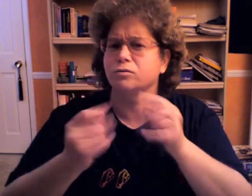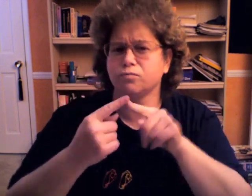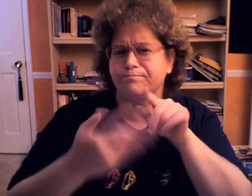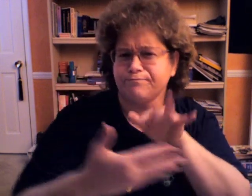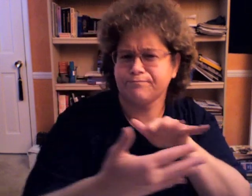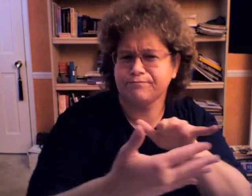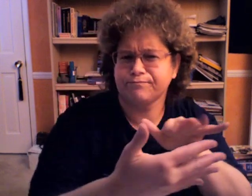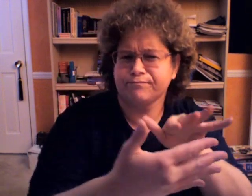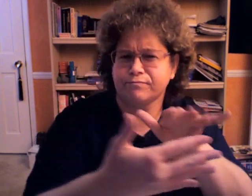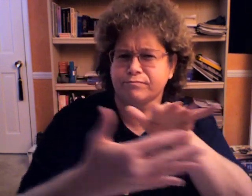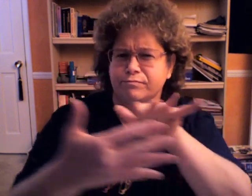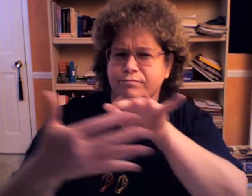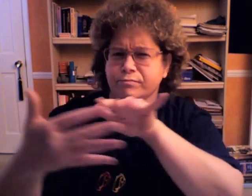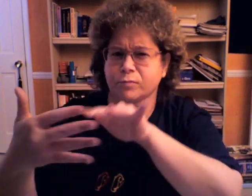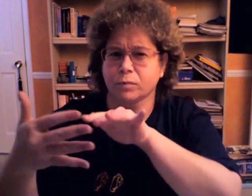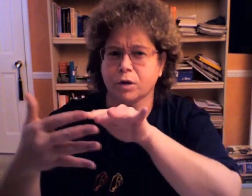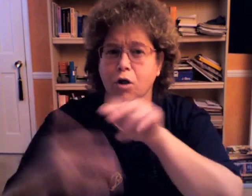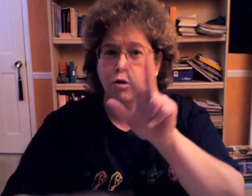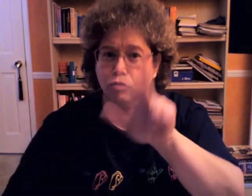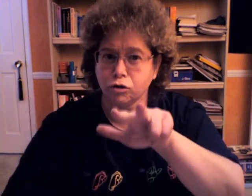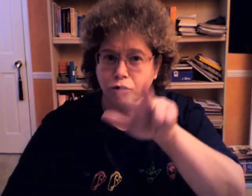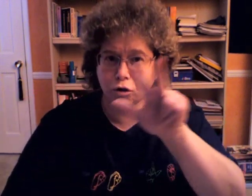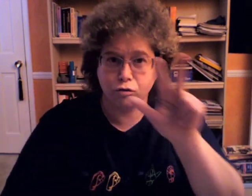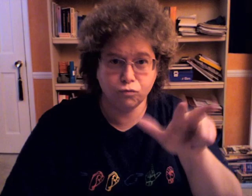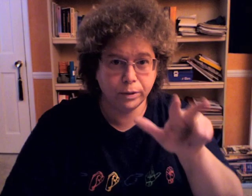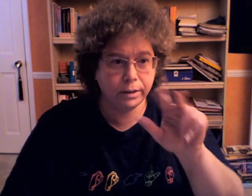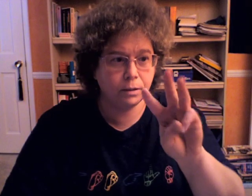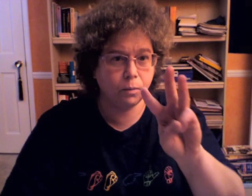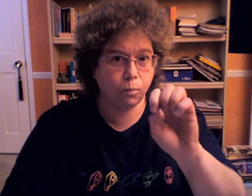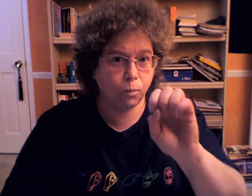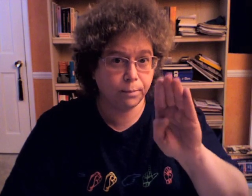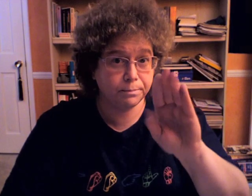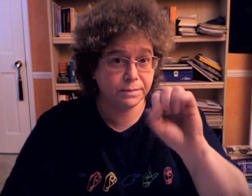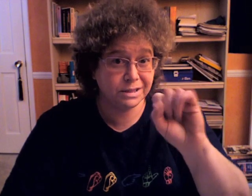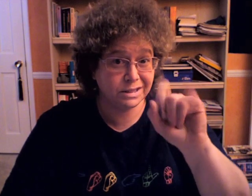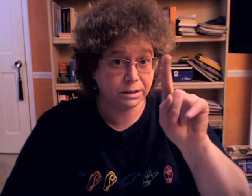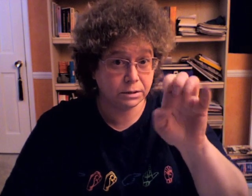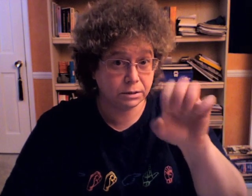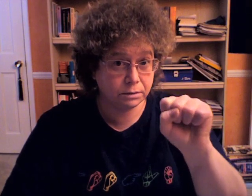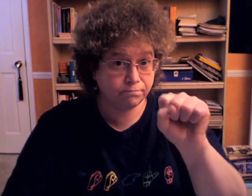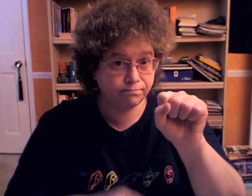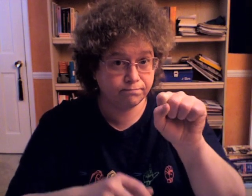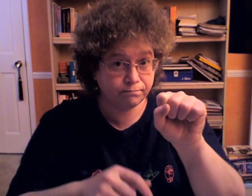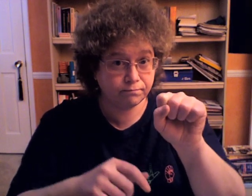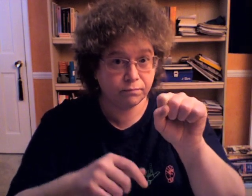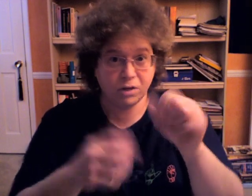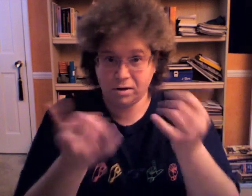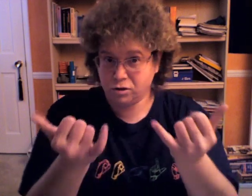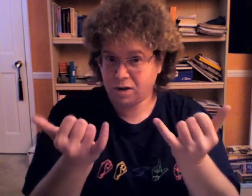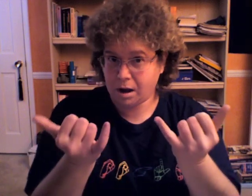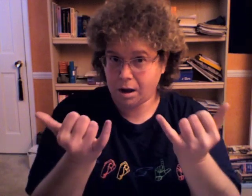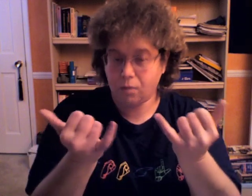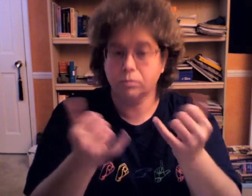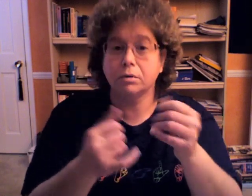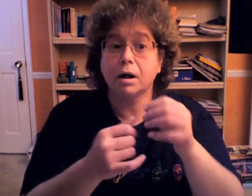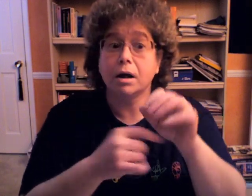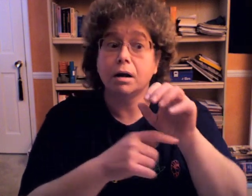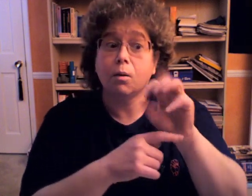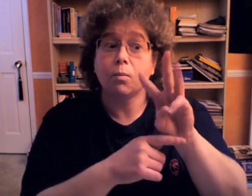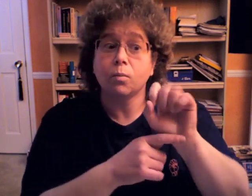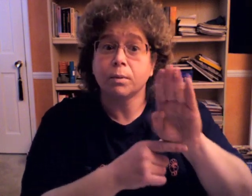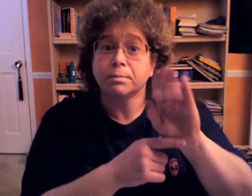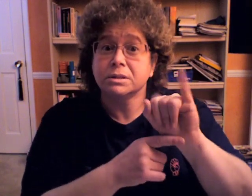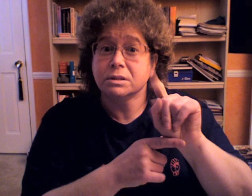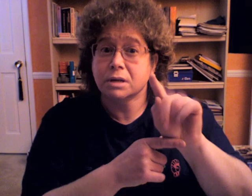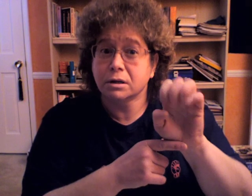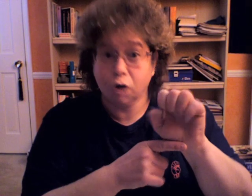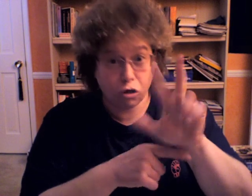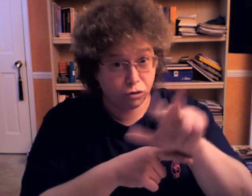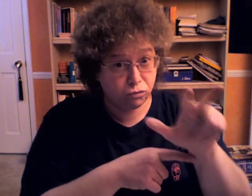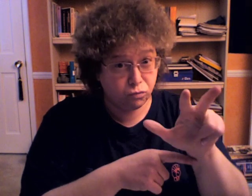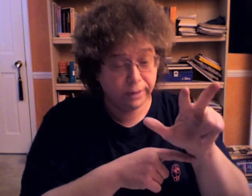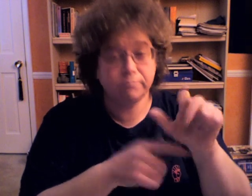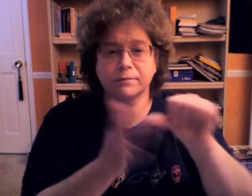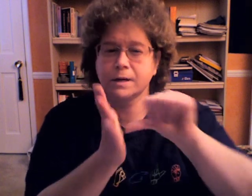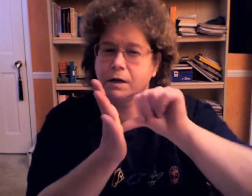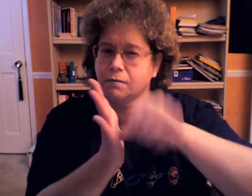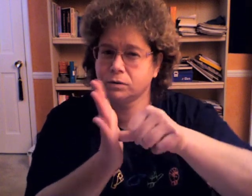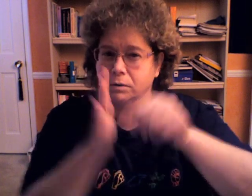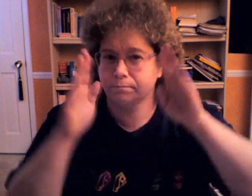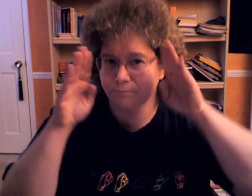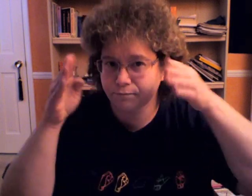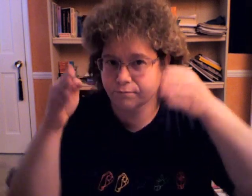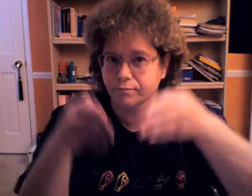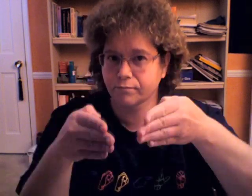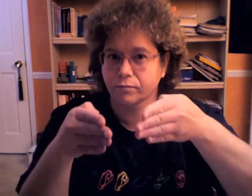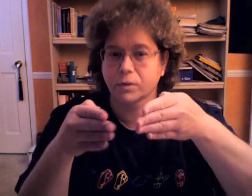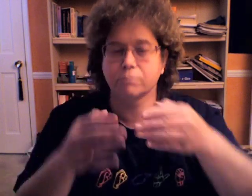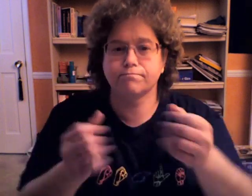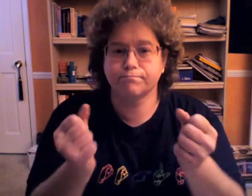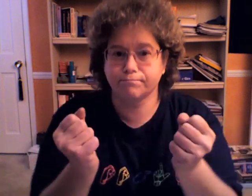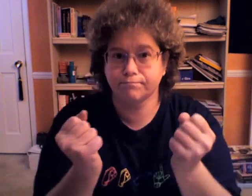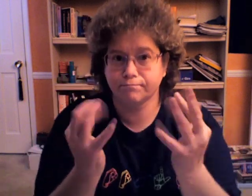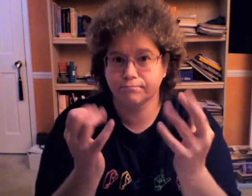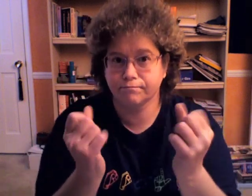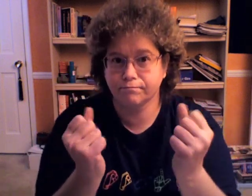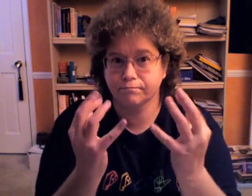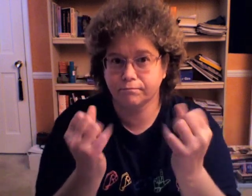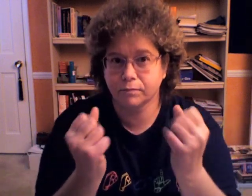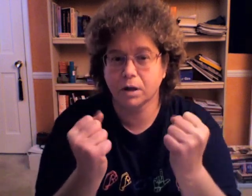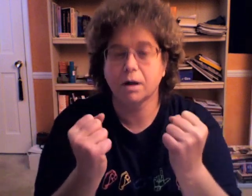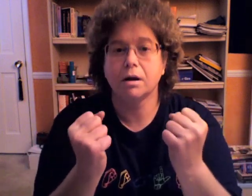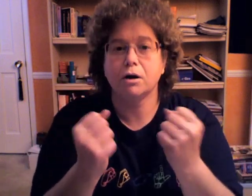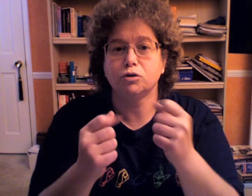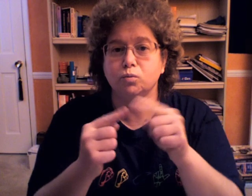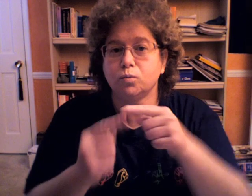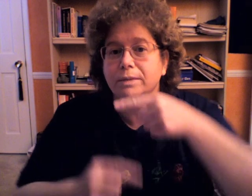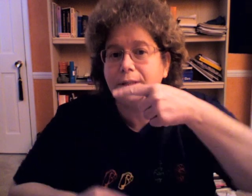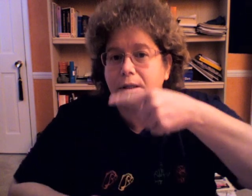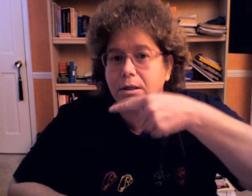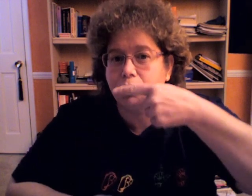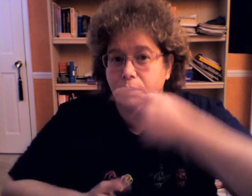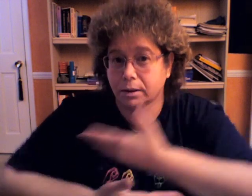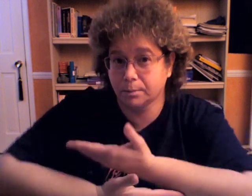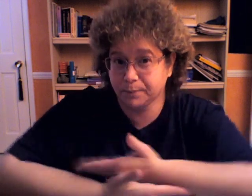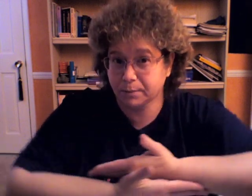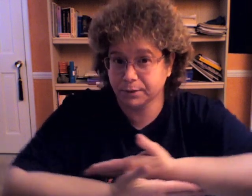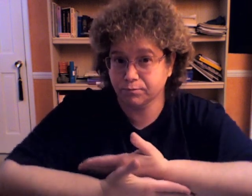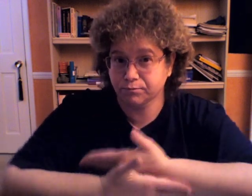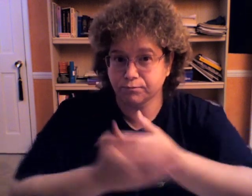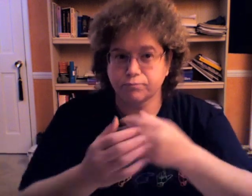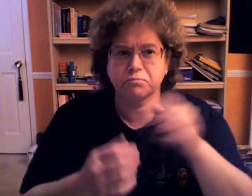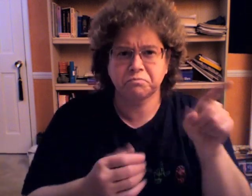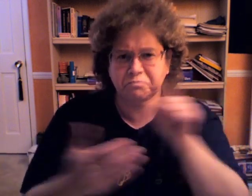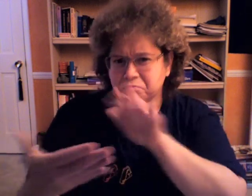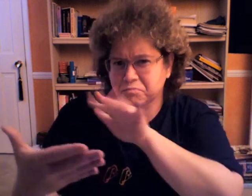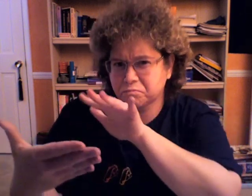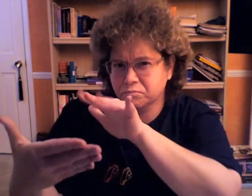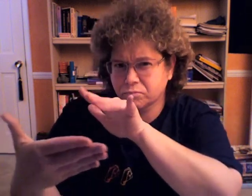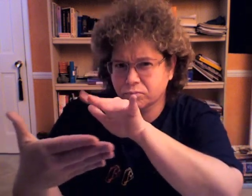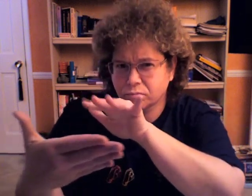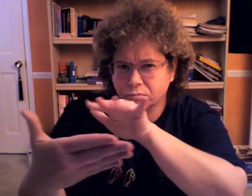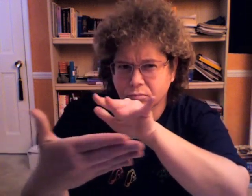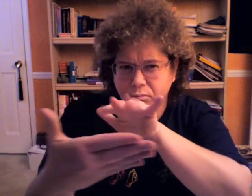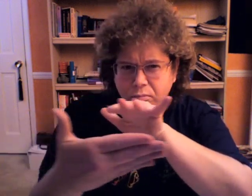study of 33 different websites that focus on the topic of using sign language with hearing babies. After some exploring, they